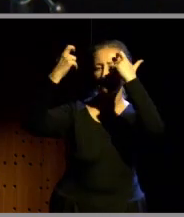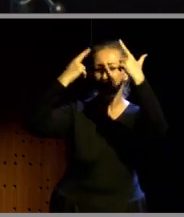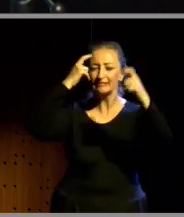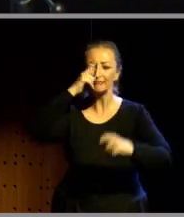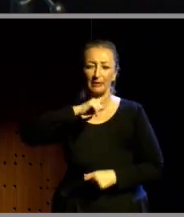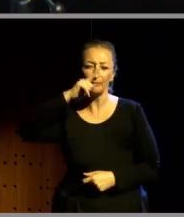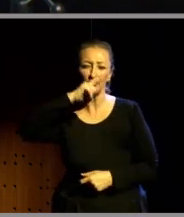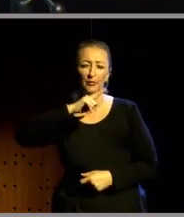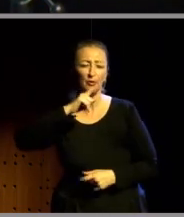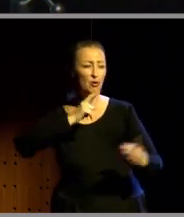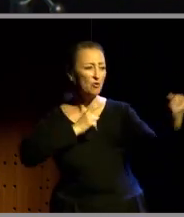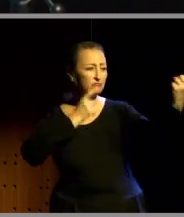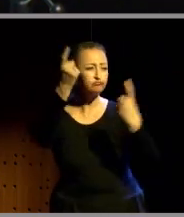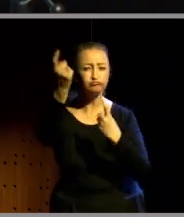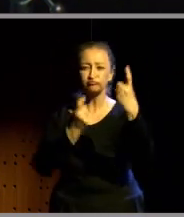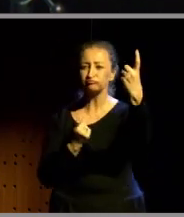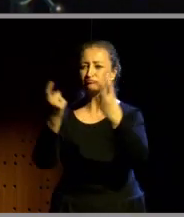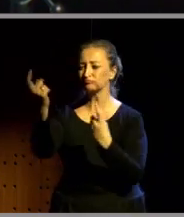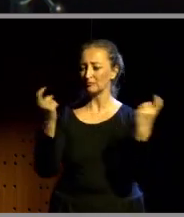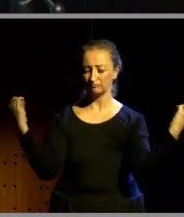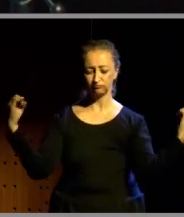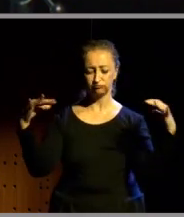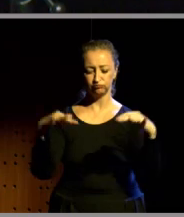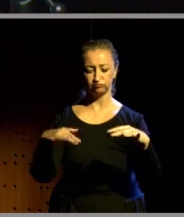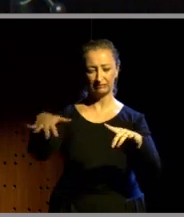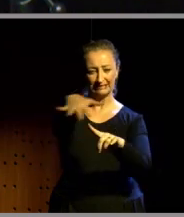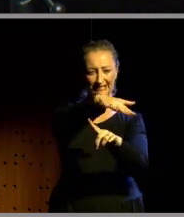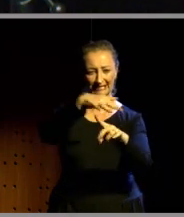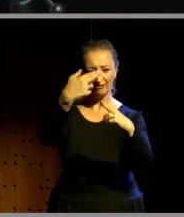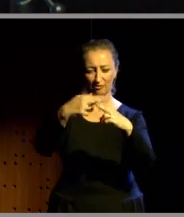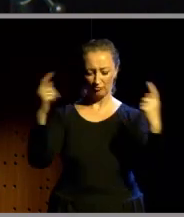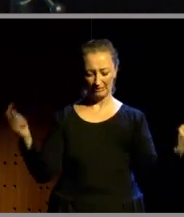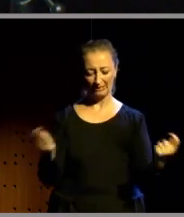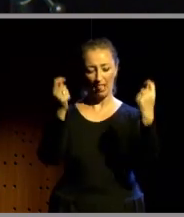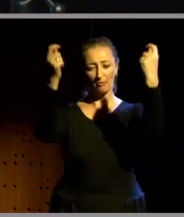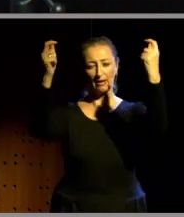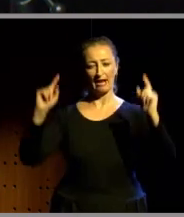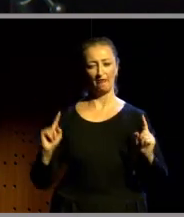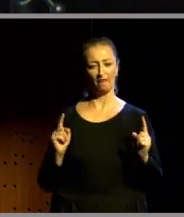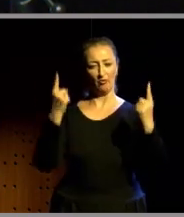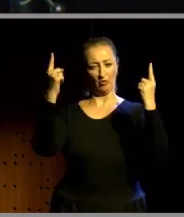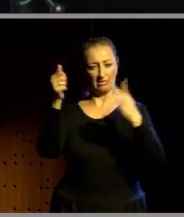and far to celebrate at tonight's First Nations Arts and Cultural Awards.